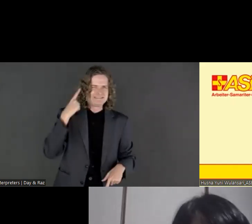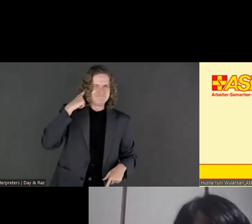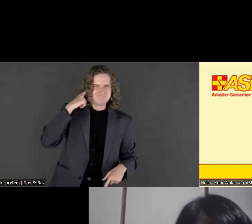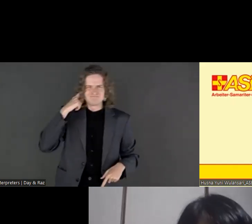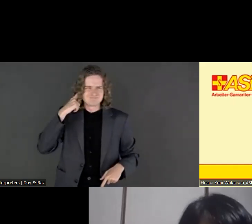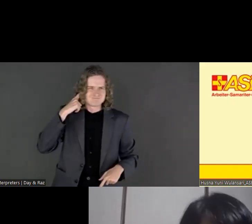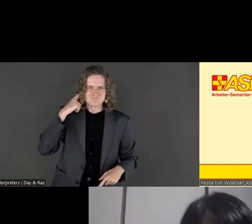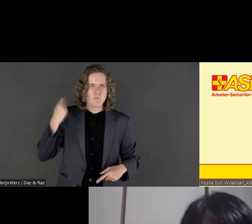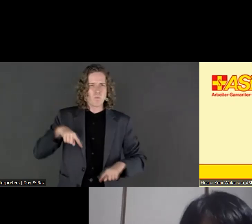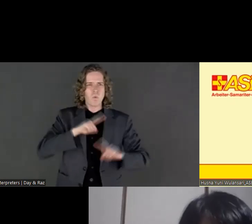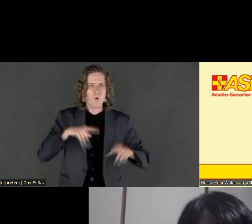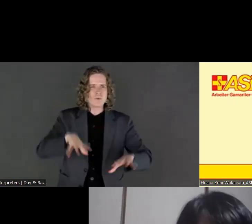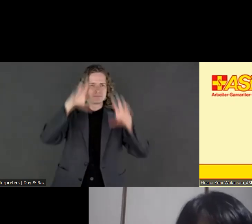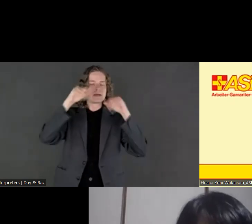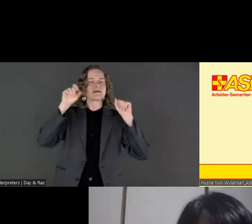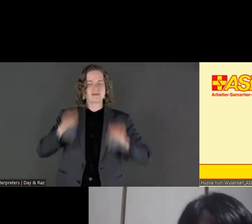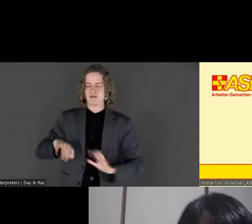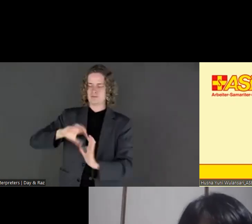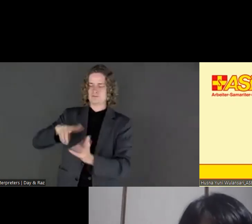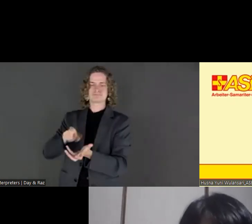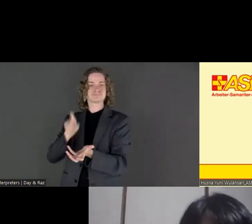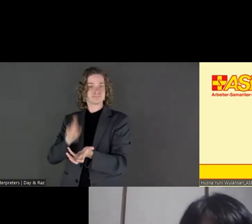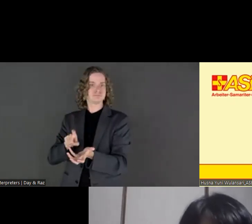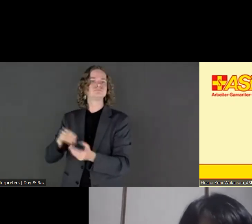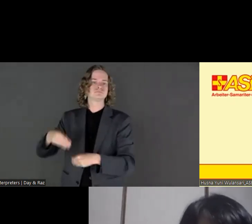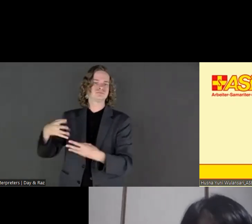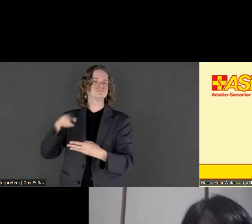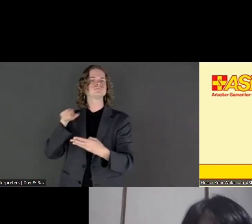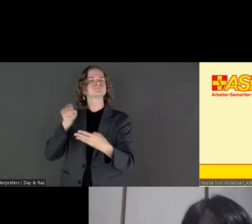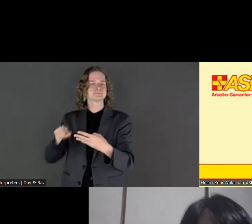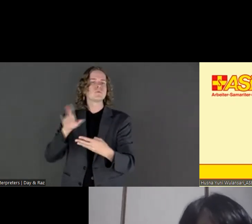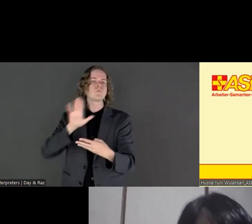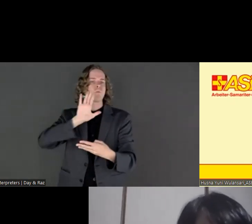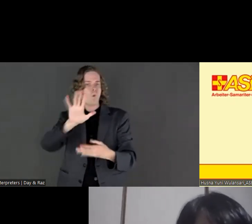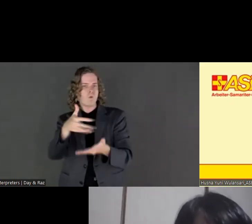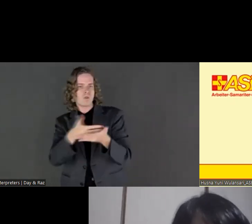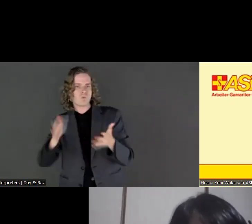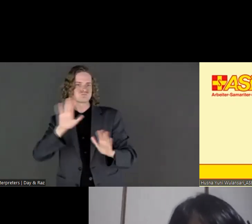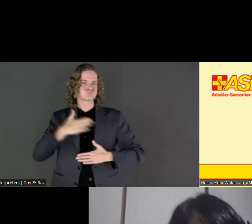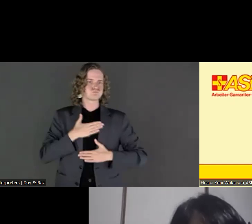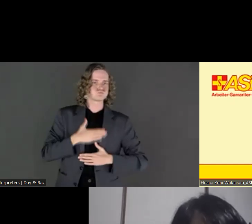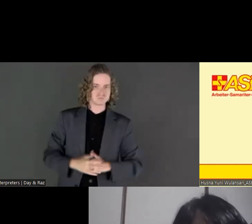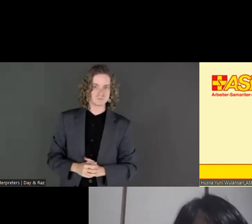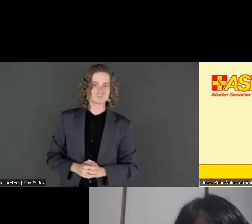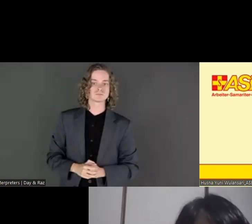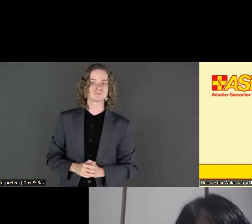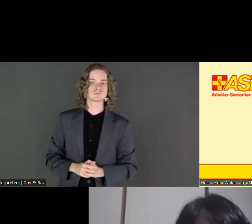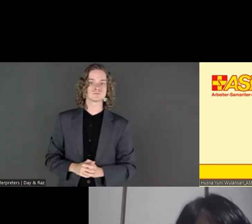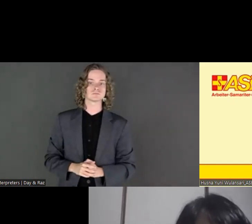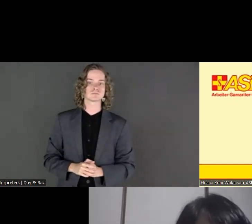the whole meeting. participants do not have an option of opening the microphone and video. Did